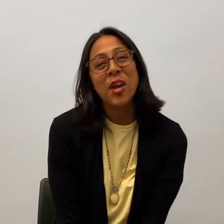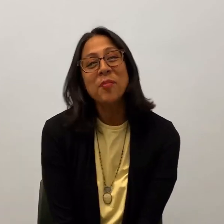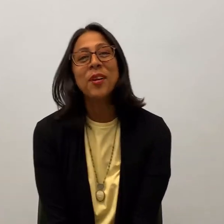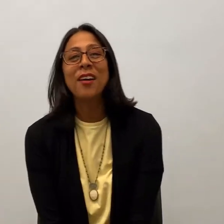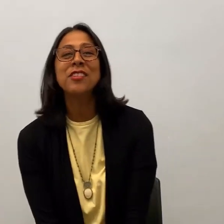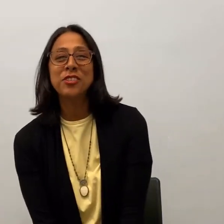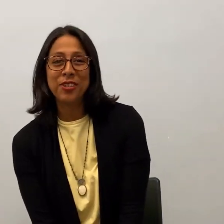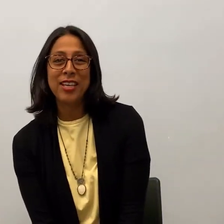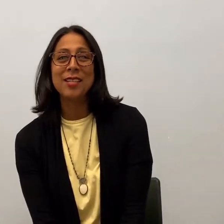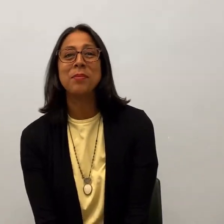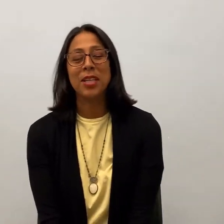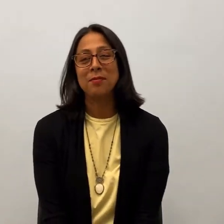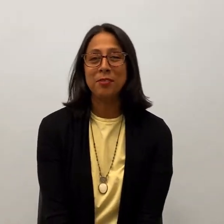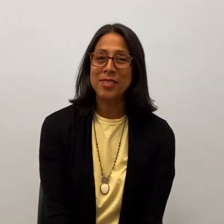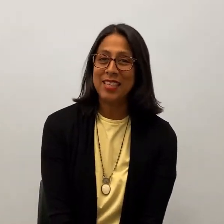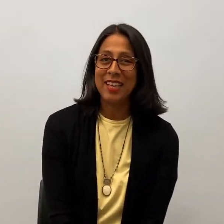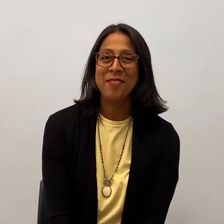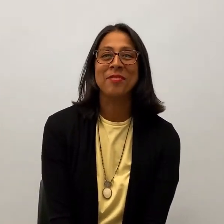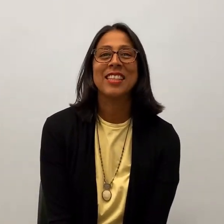We hope you have enjoyed Book and Movement time.